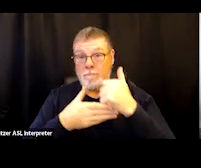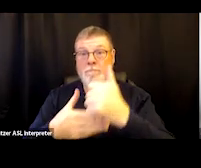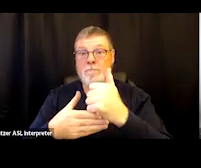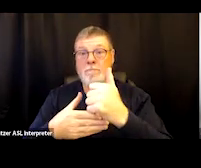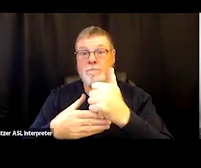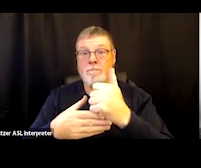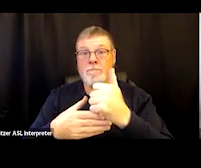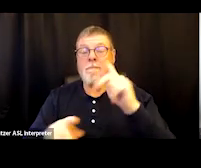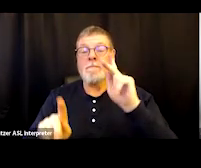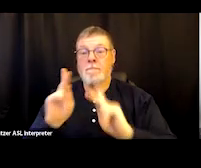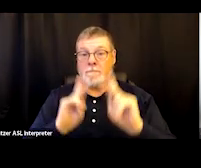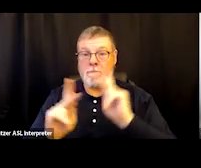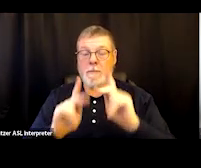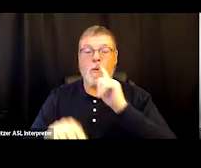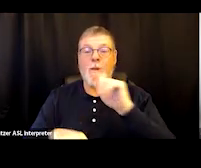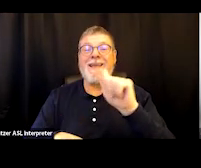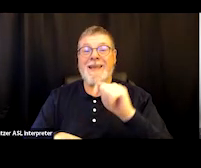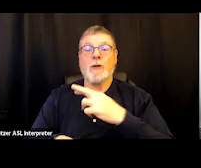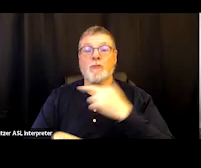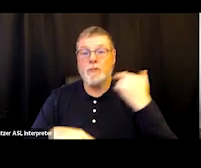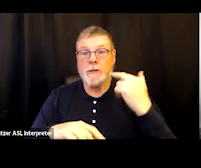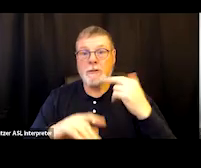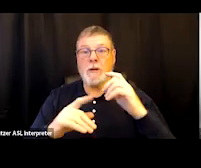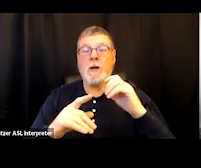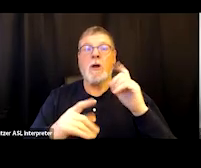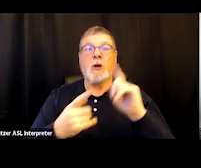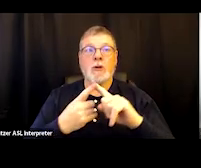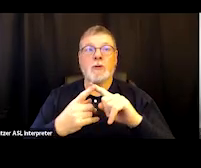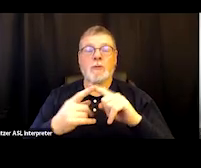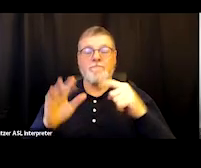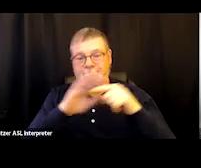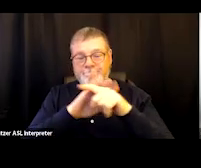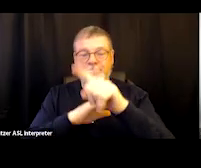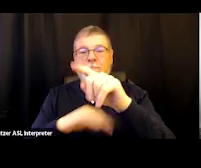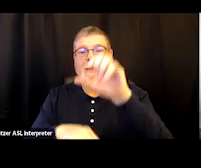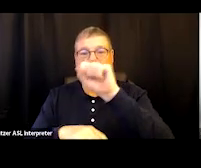assist individuals that are at risk or experiencing homelessness to navigate the Social Security process.